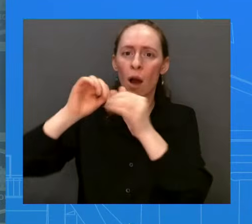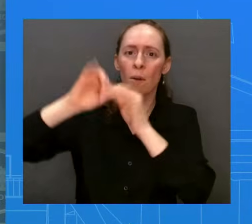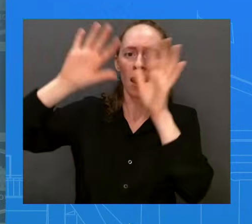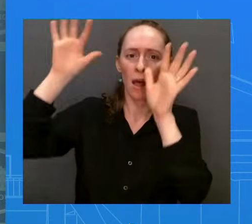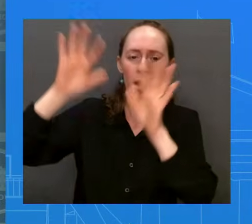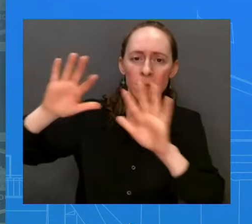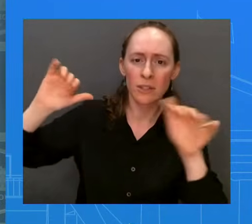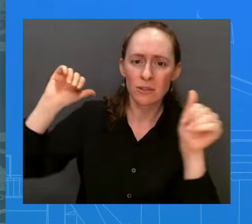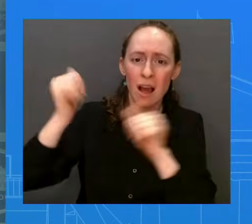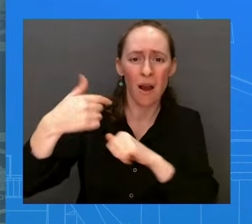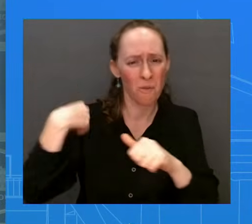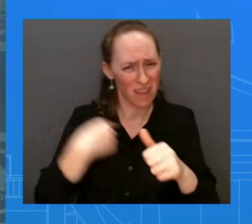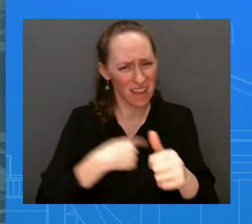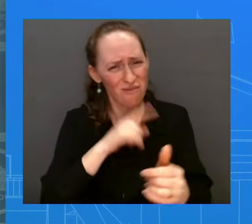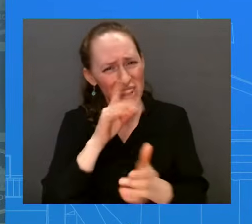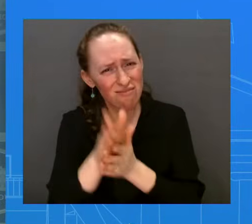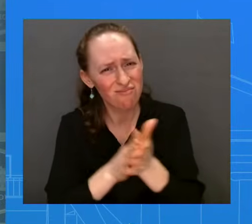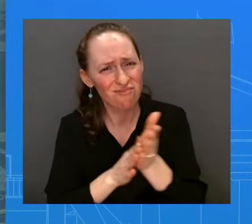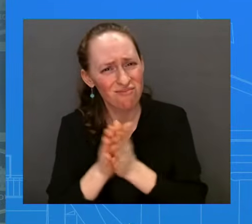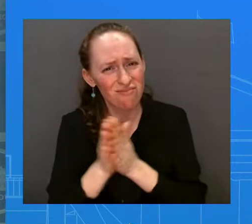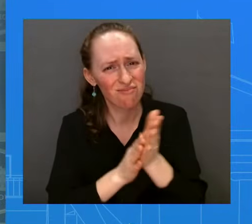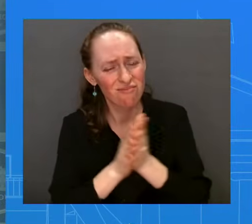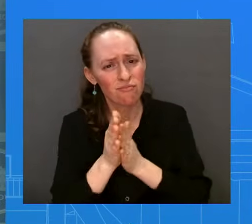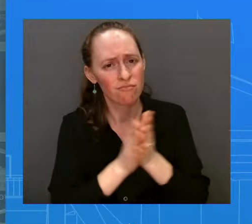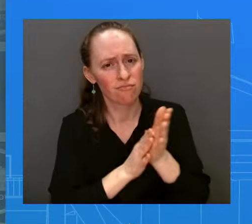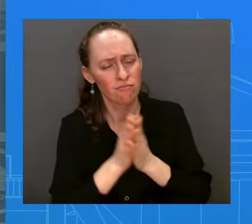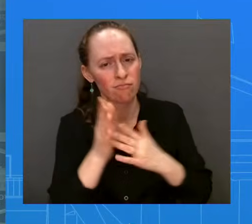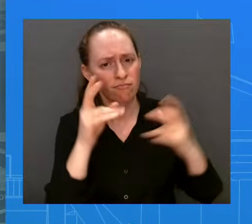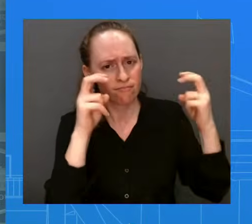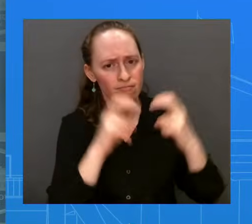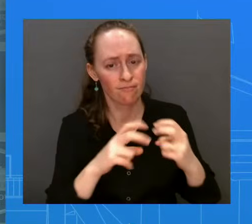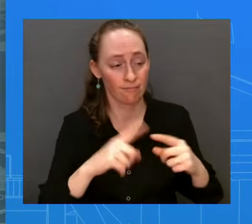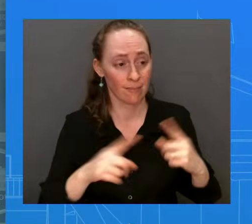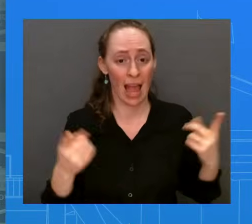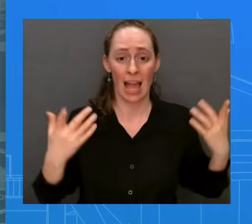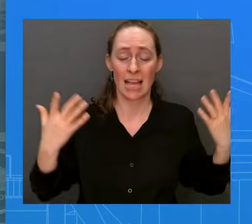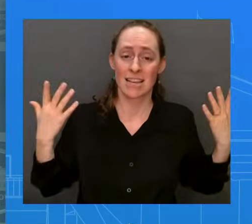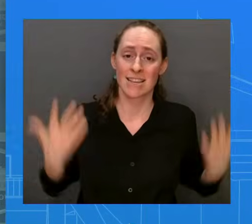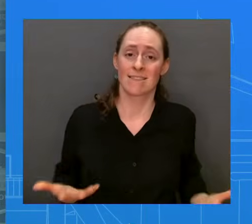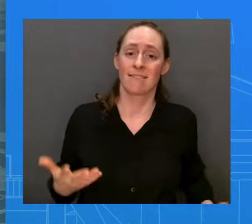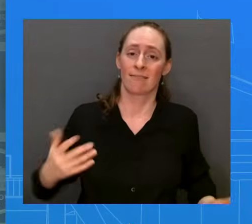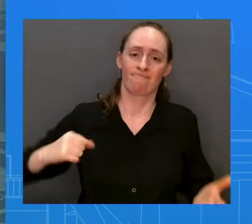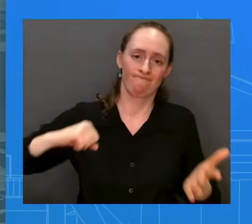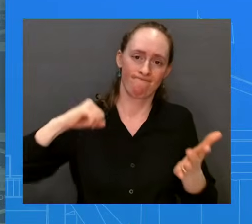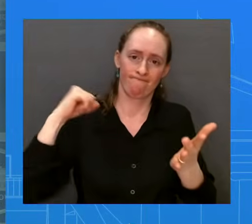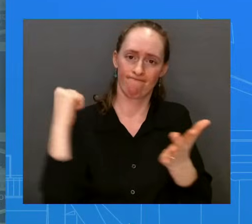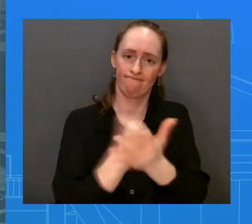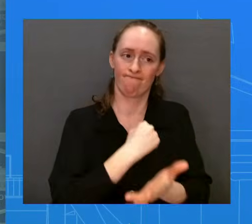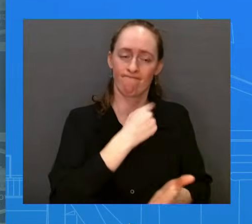And then the Chinese decided to fly a surveillance balloon over the continental United States. And it wouldn't have been appropriate